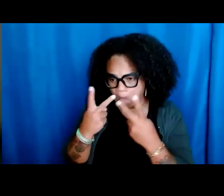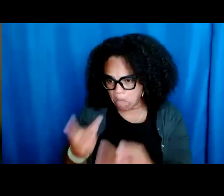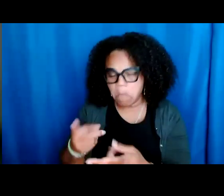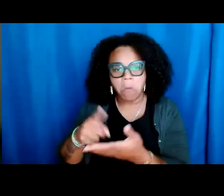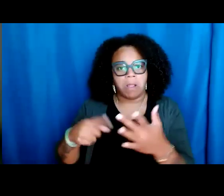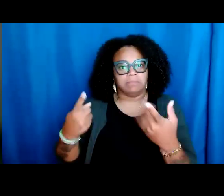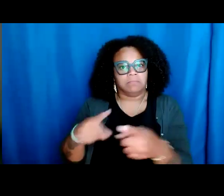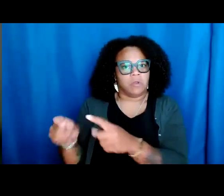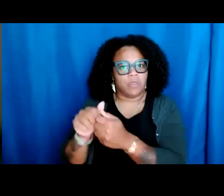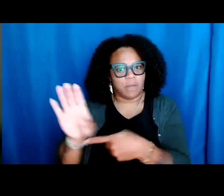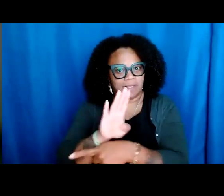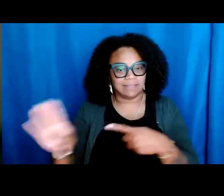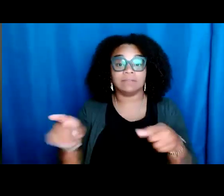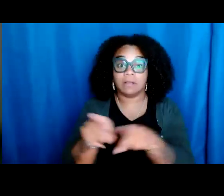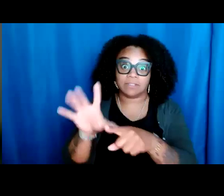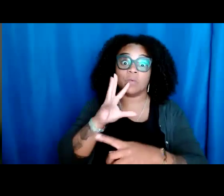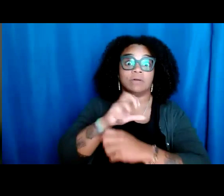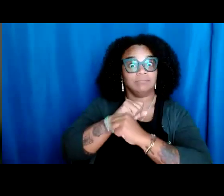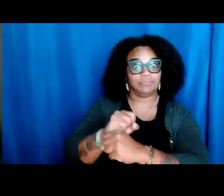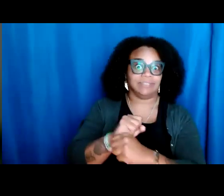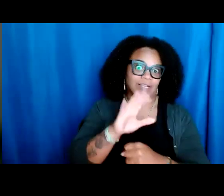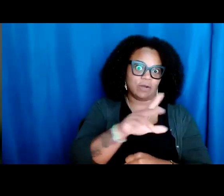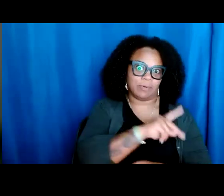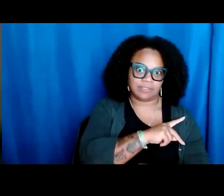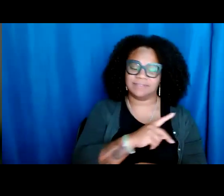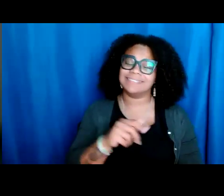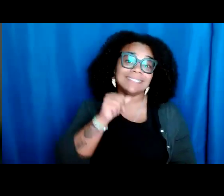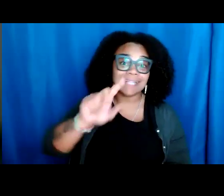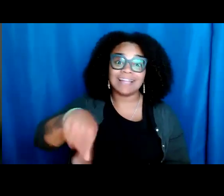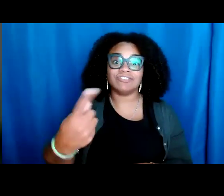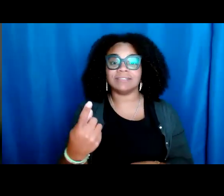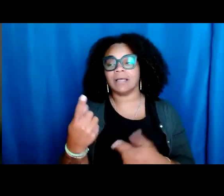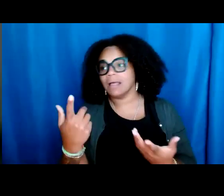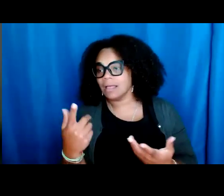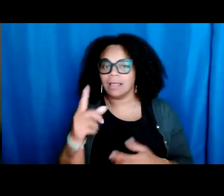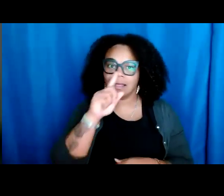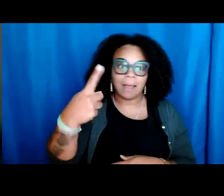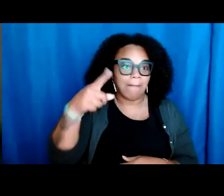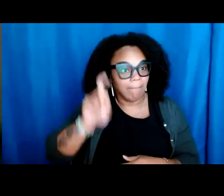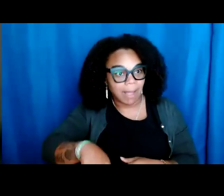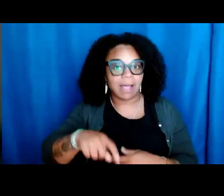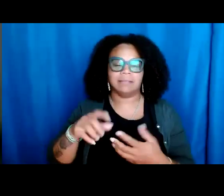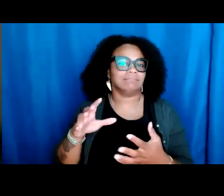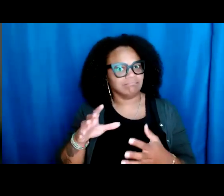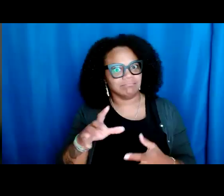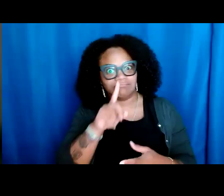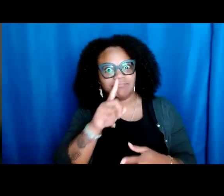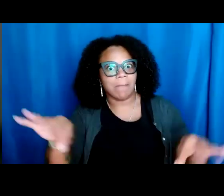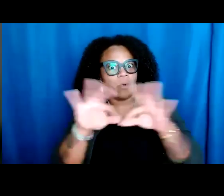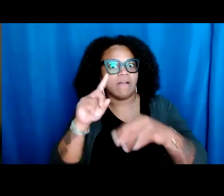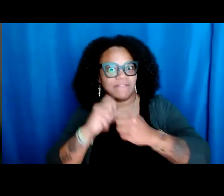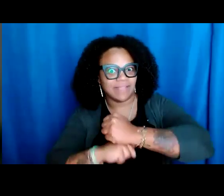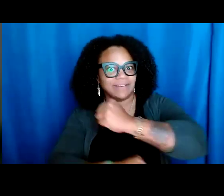shield. This is not just a formality, but it is a foundational tool. Okay. Next slide.